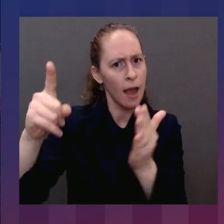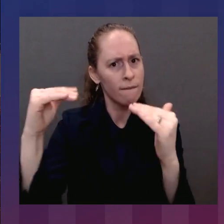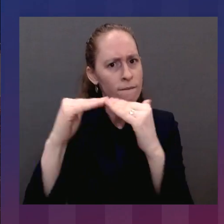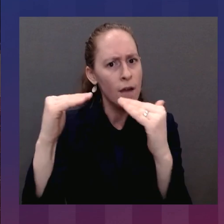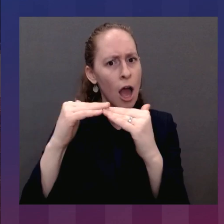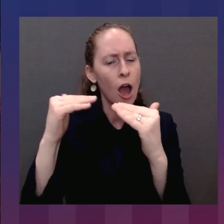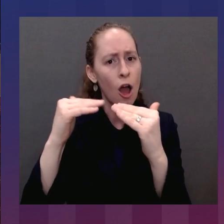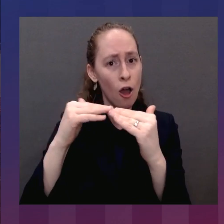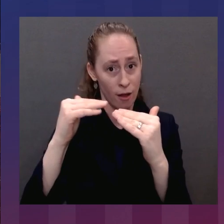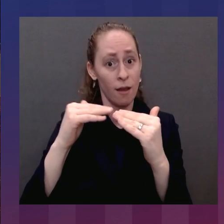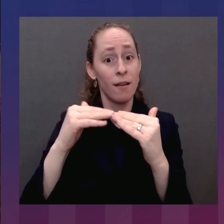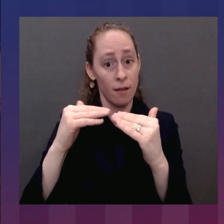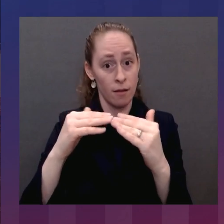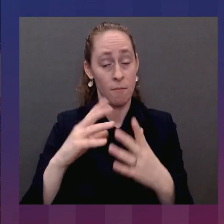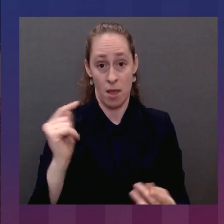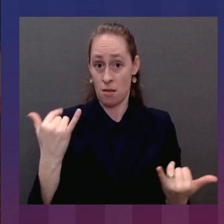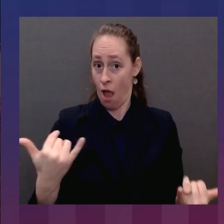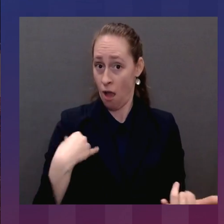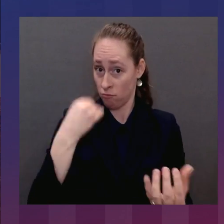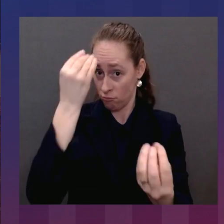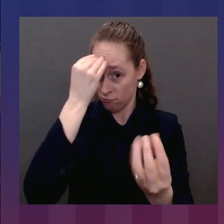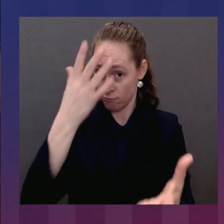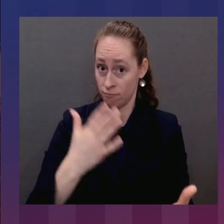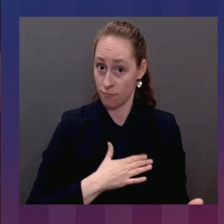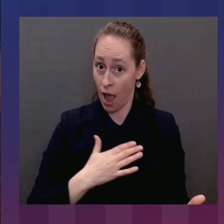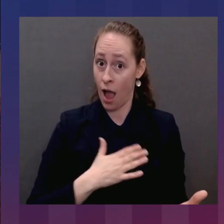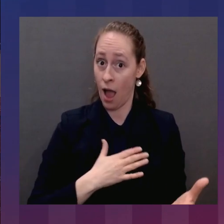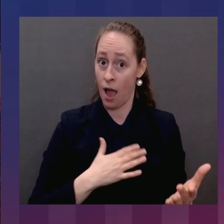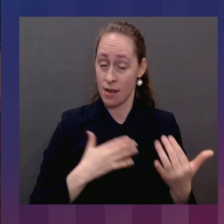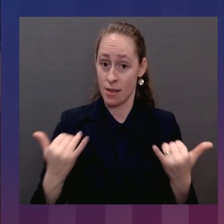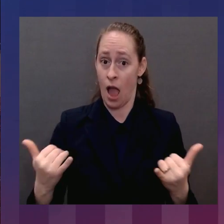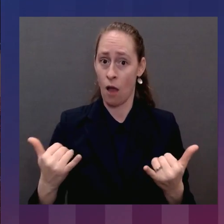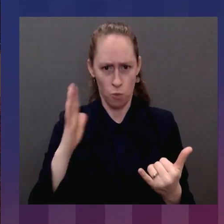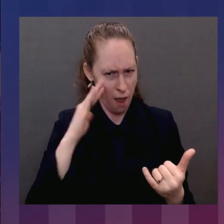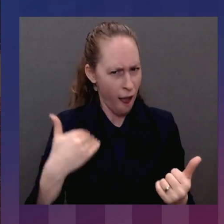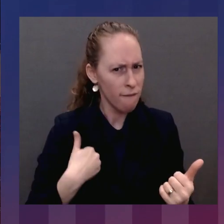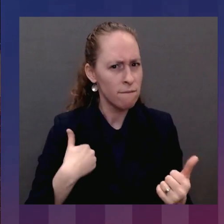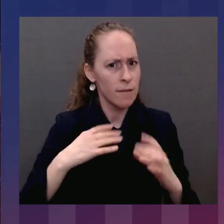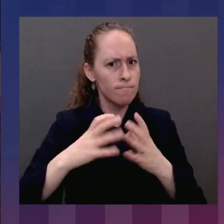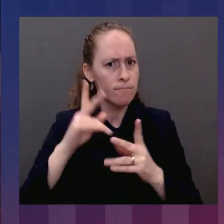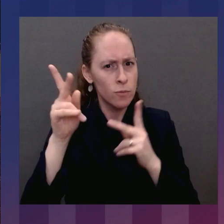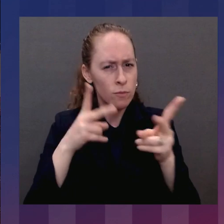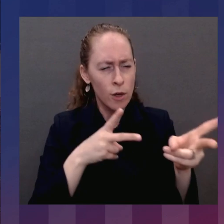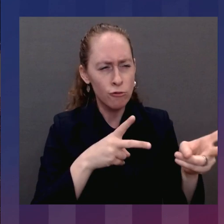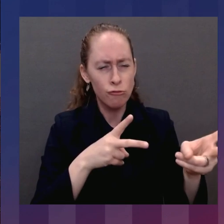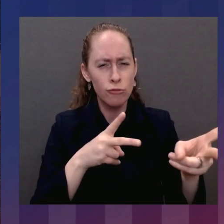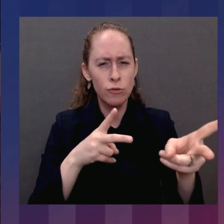We're going after the criminals who stole billions in relief money meant for small businesses and millions of Americans.